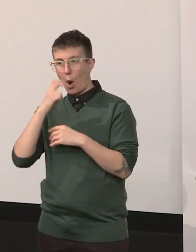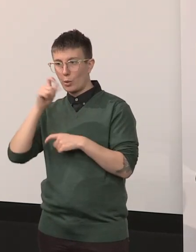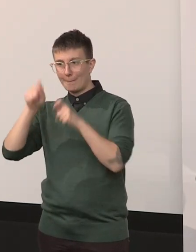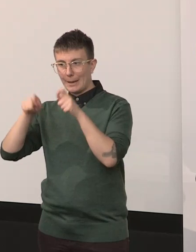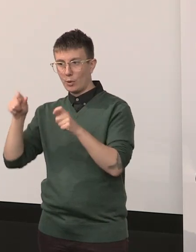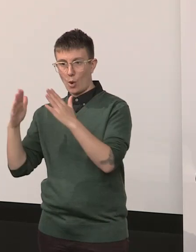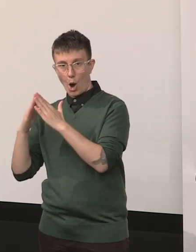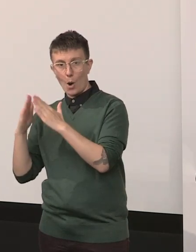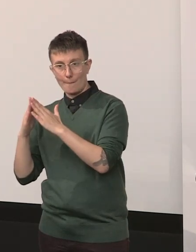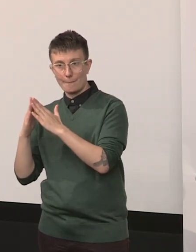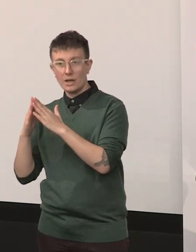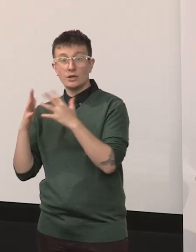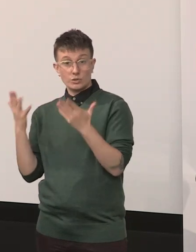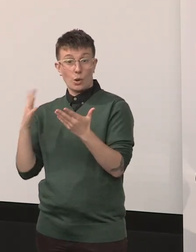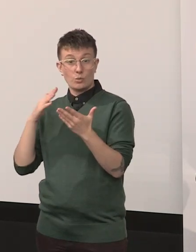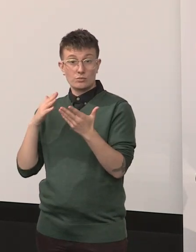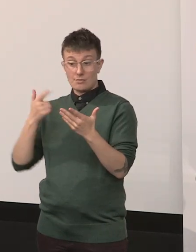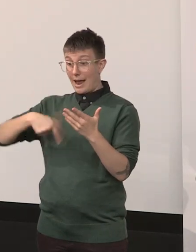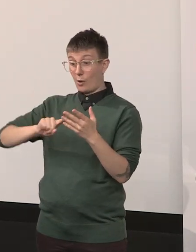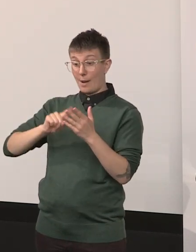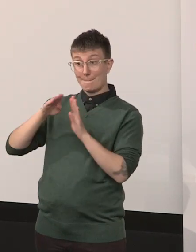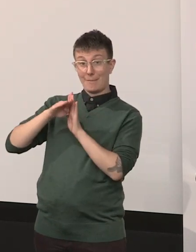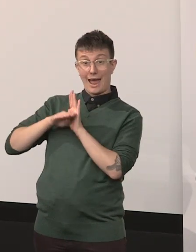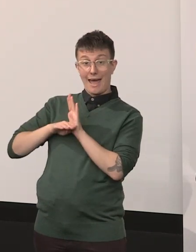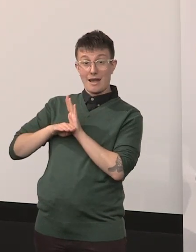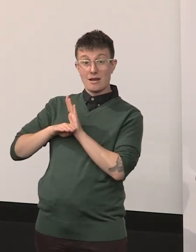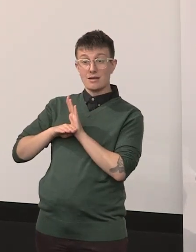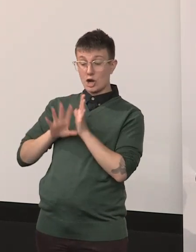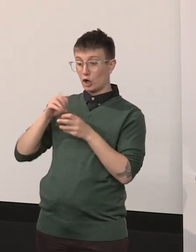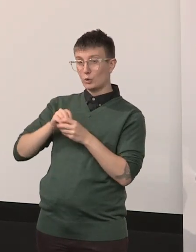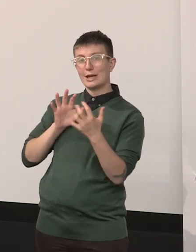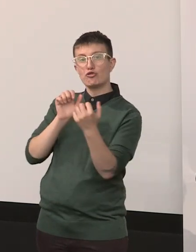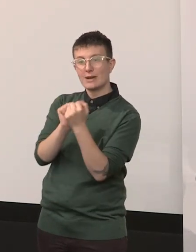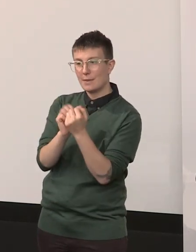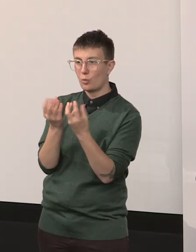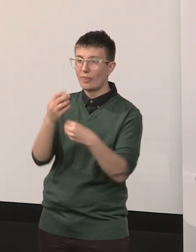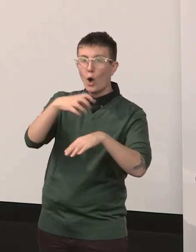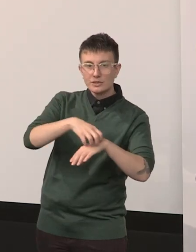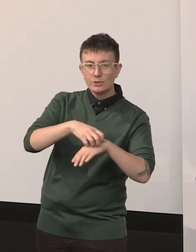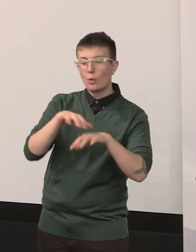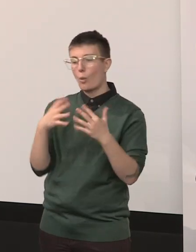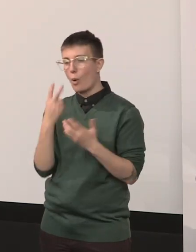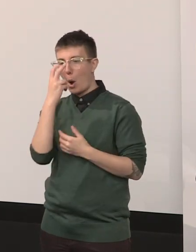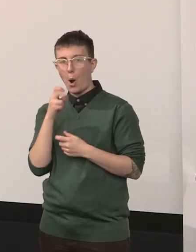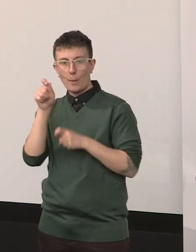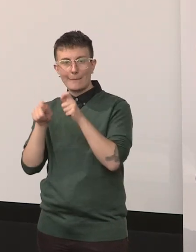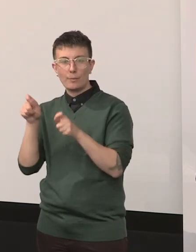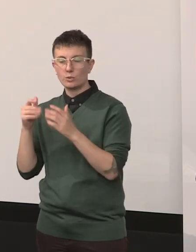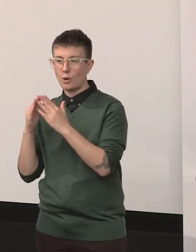requires the agreement of the hospital ward and the person and ourselves, or the hospice,